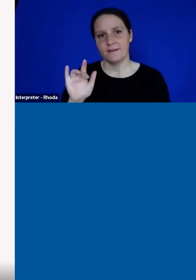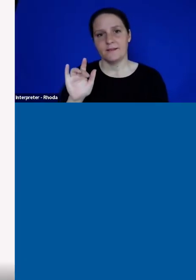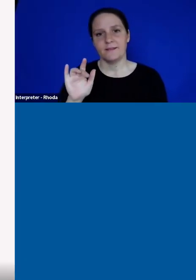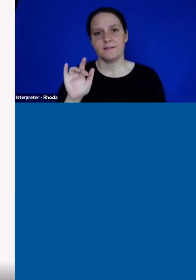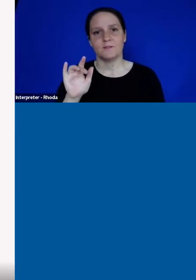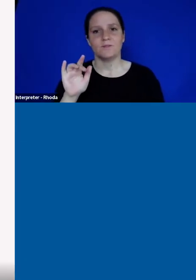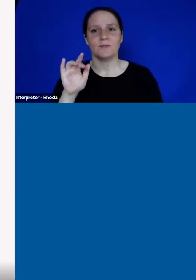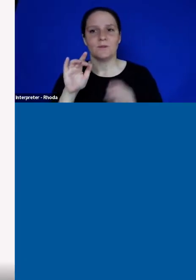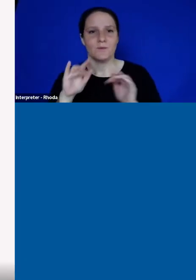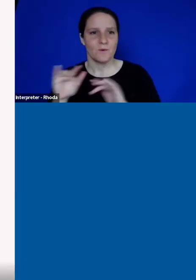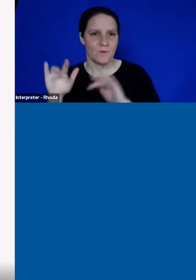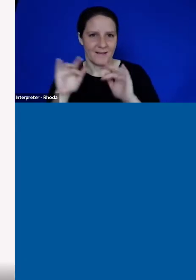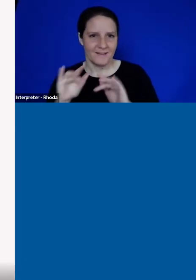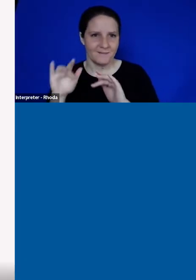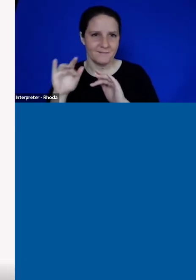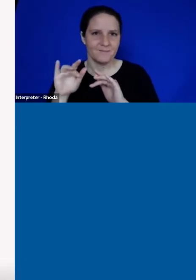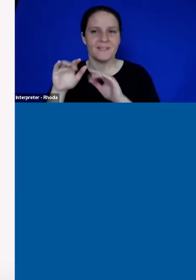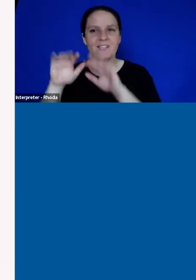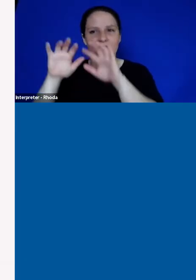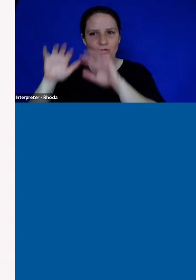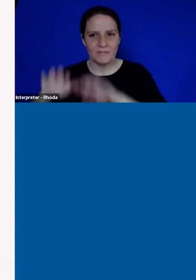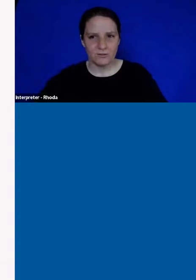Slide two. What we will cover today.